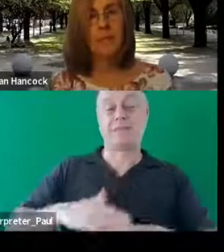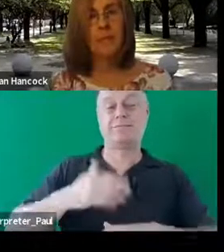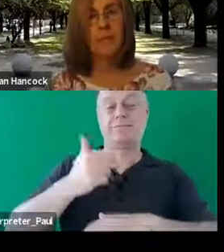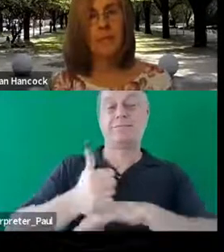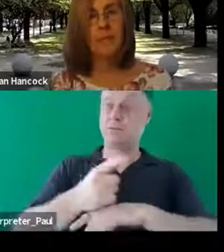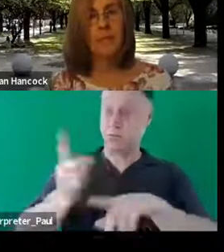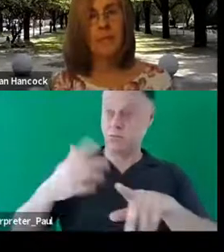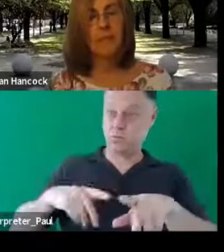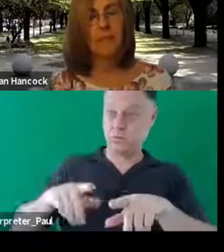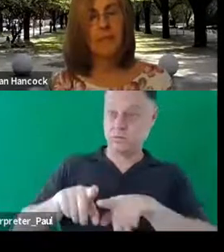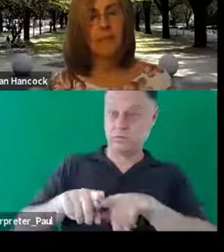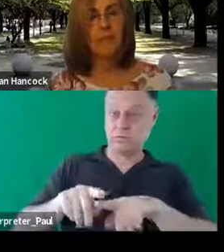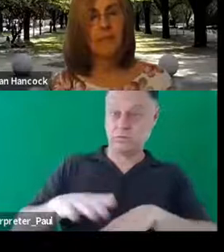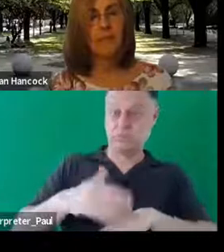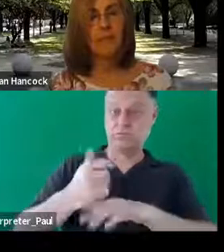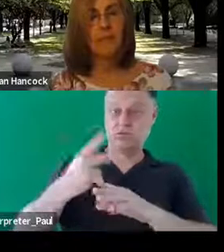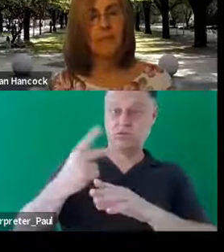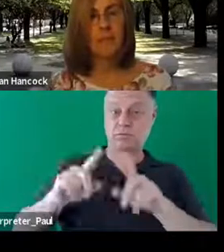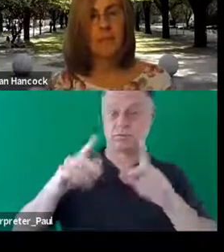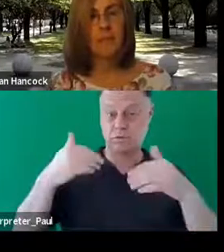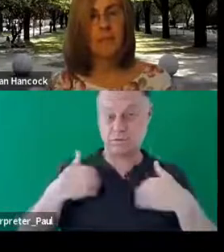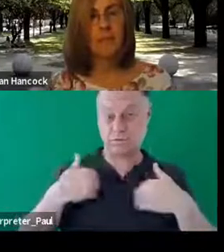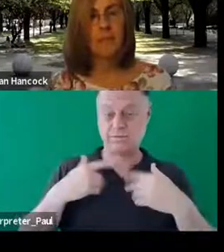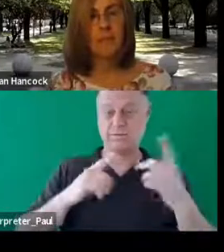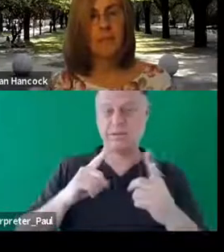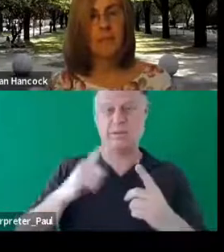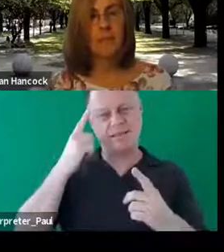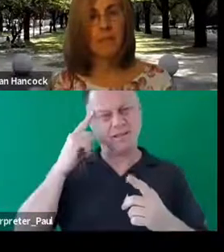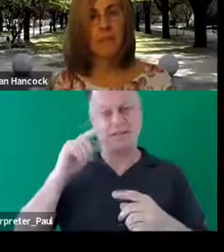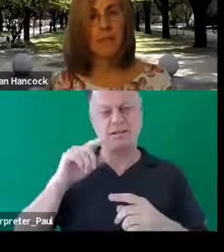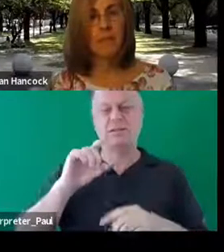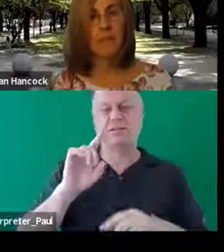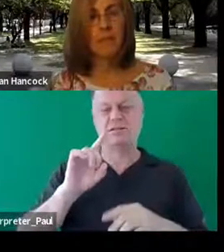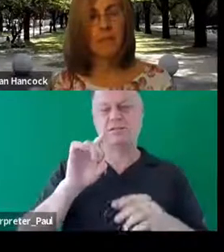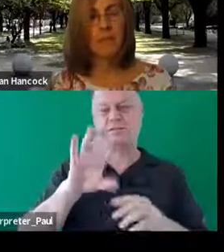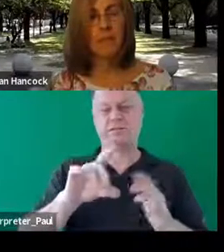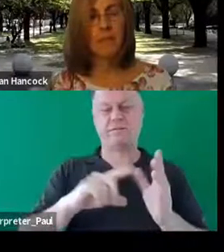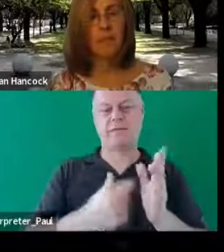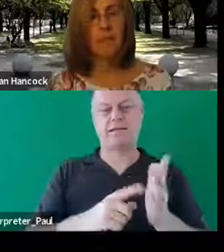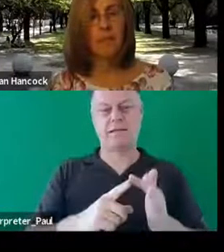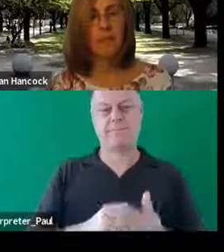this, it really be mindful of the self-care aspect because, you know, you can be pulled